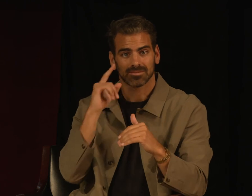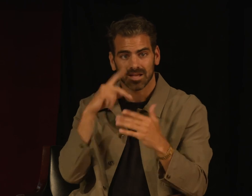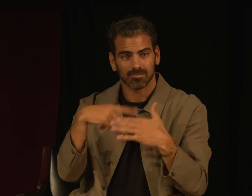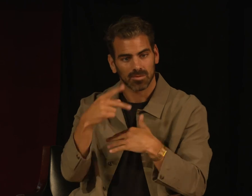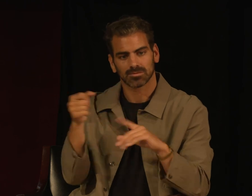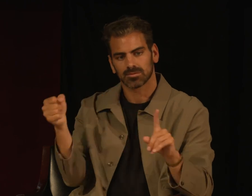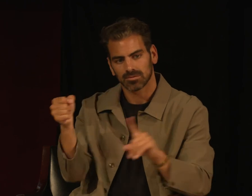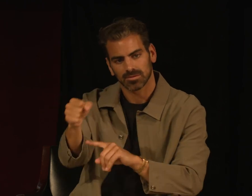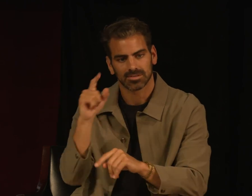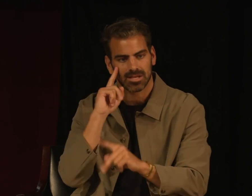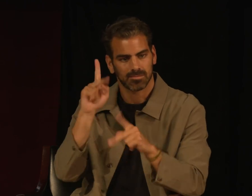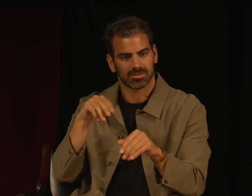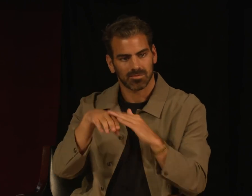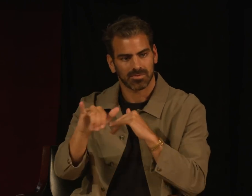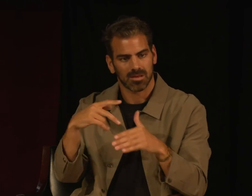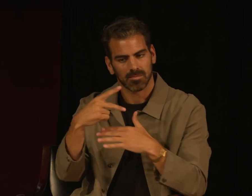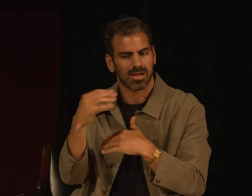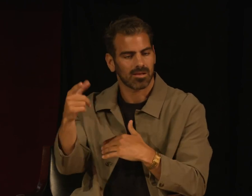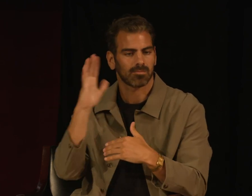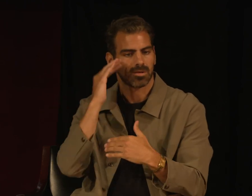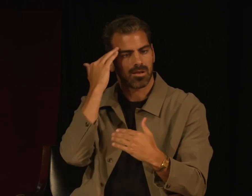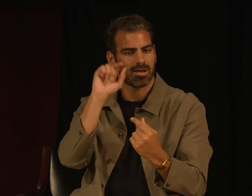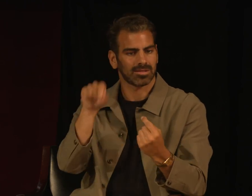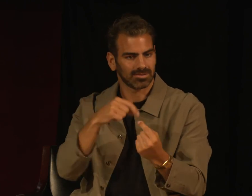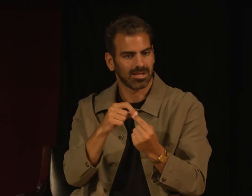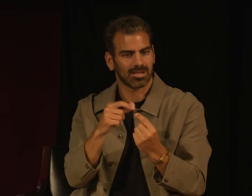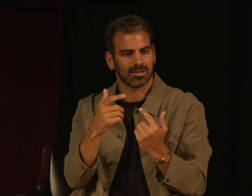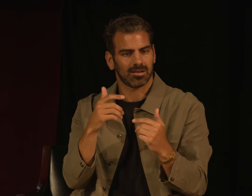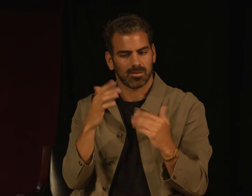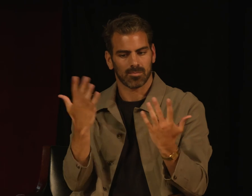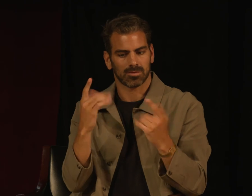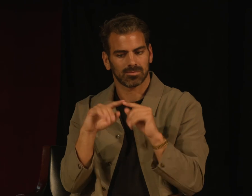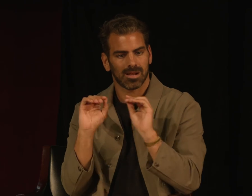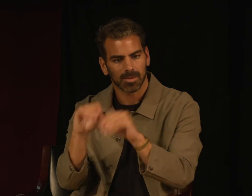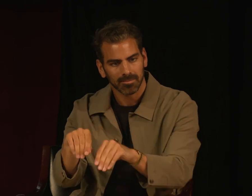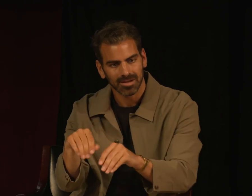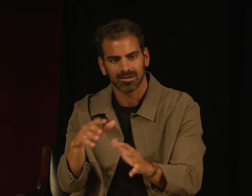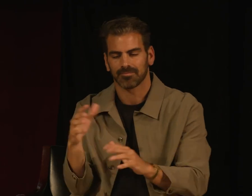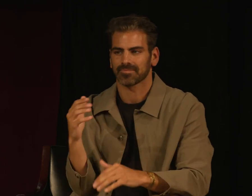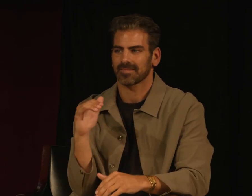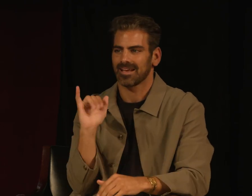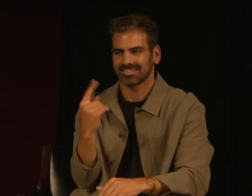in Deaf educators, certainly into Deaf programs, and to allow them to lead, right. They know exactly what needs to